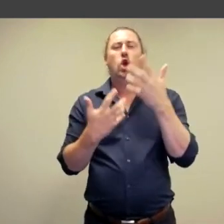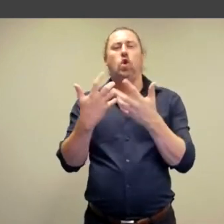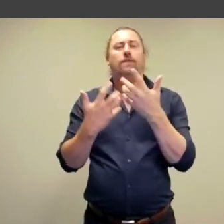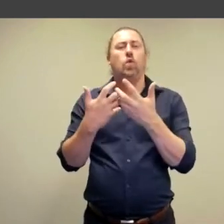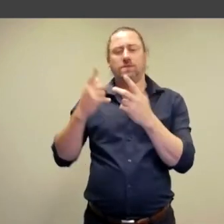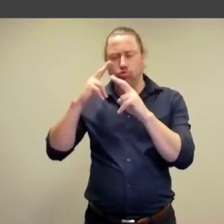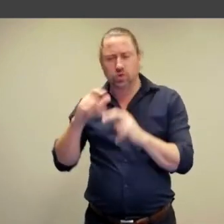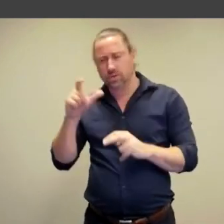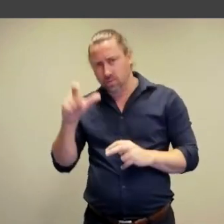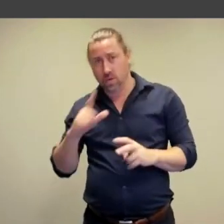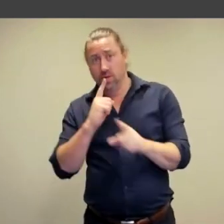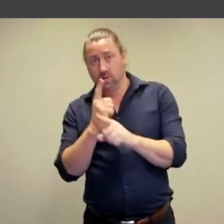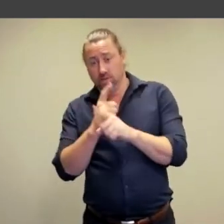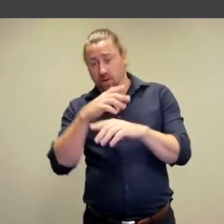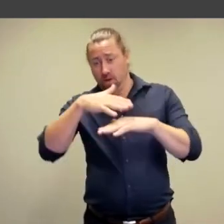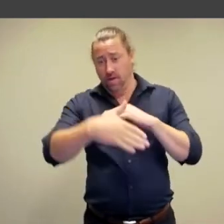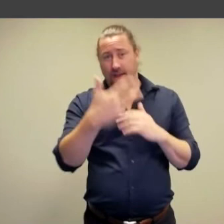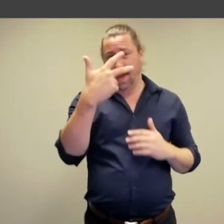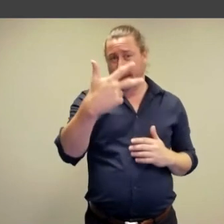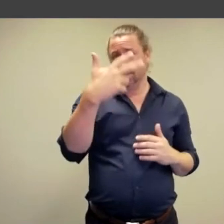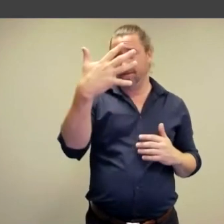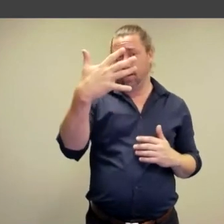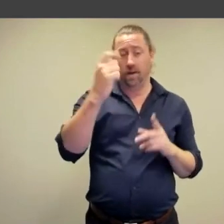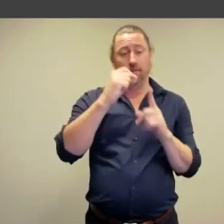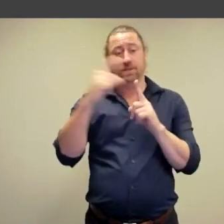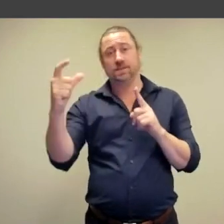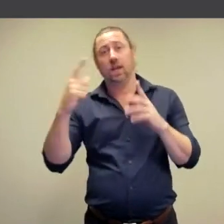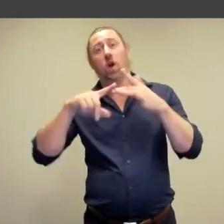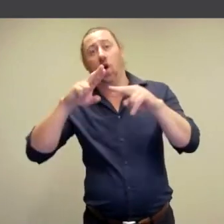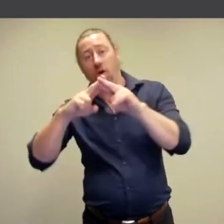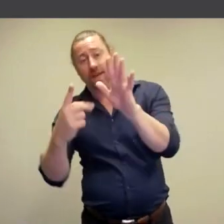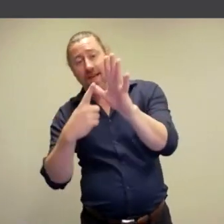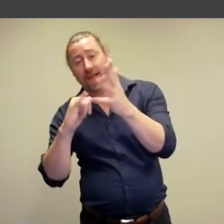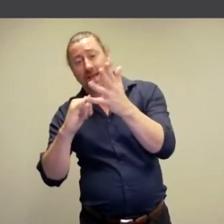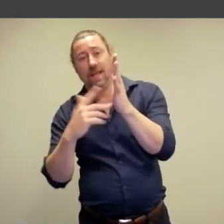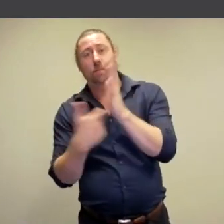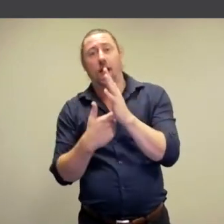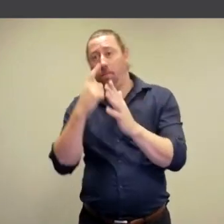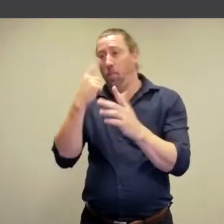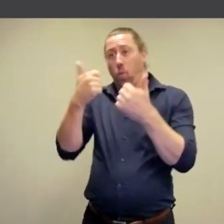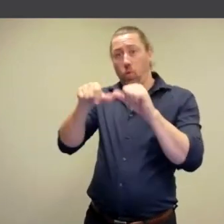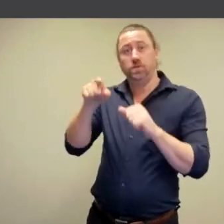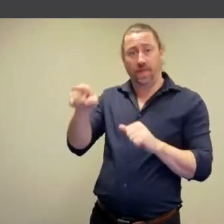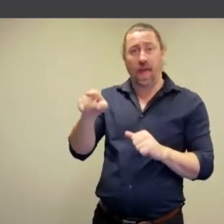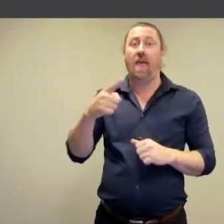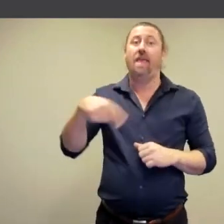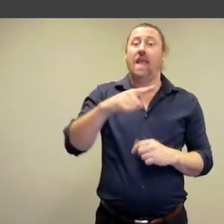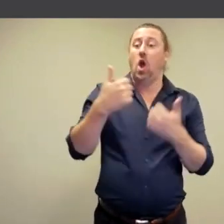found that over 85% of ASMR